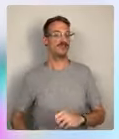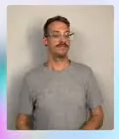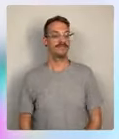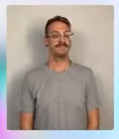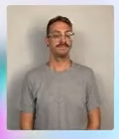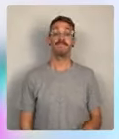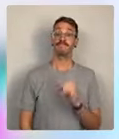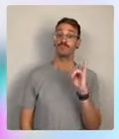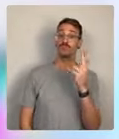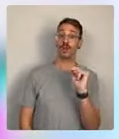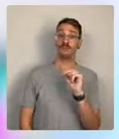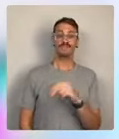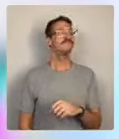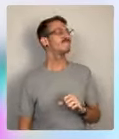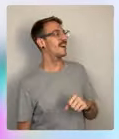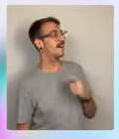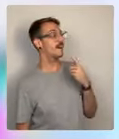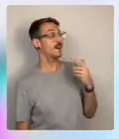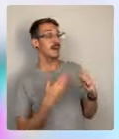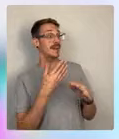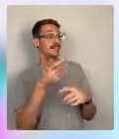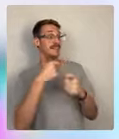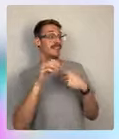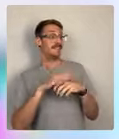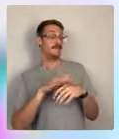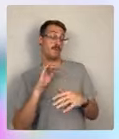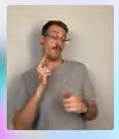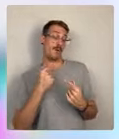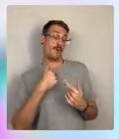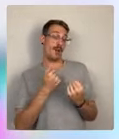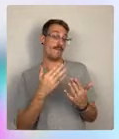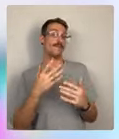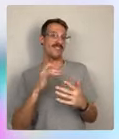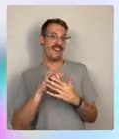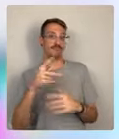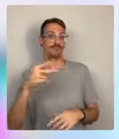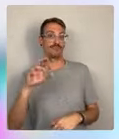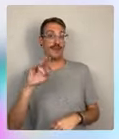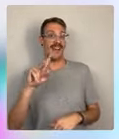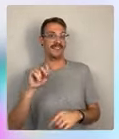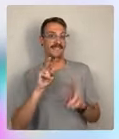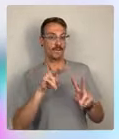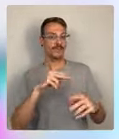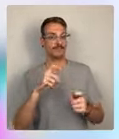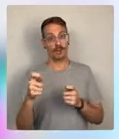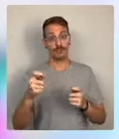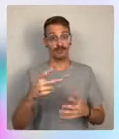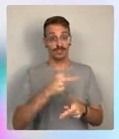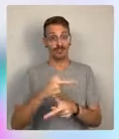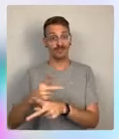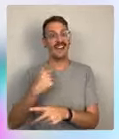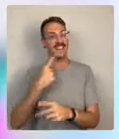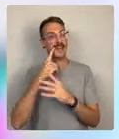is a huge help for that kind of issue, John? Other than proactive voice moderation,